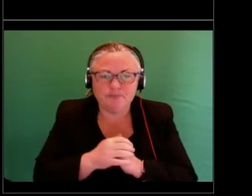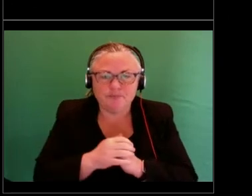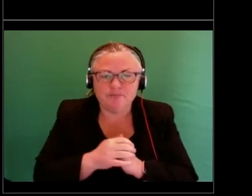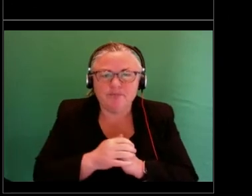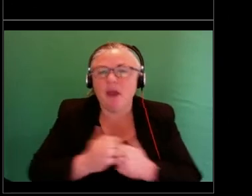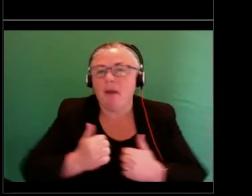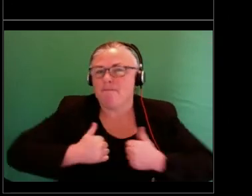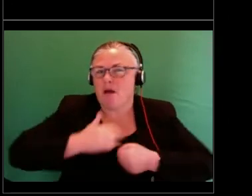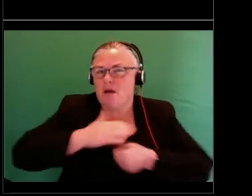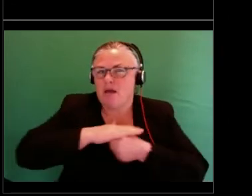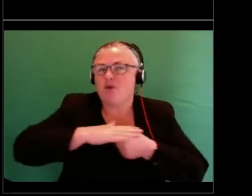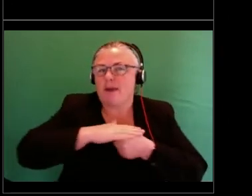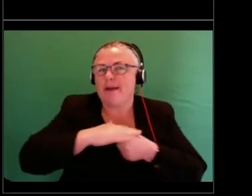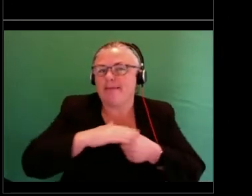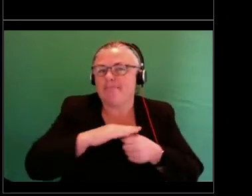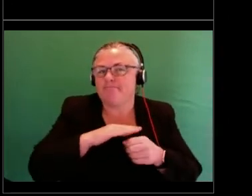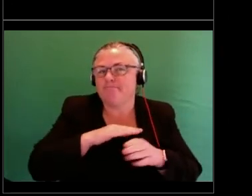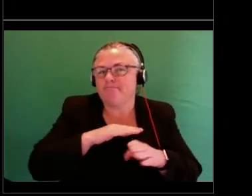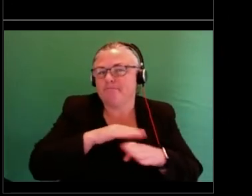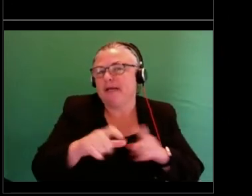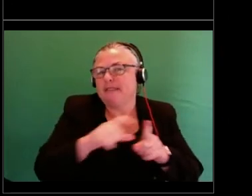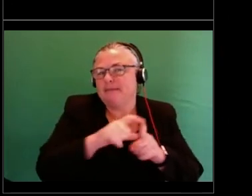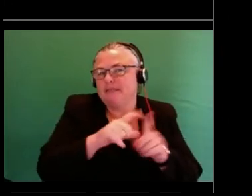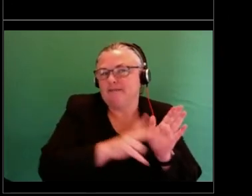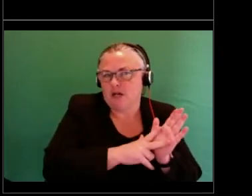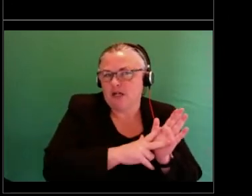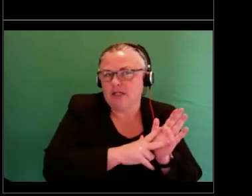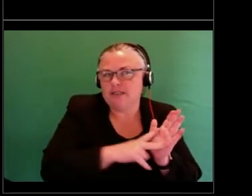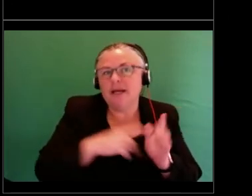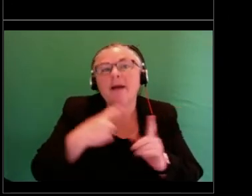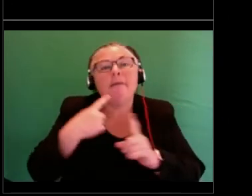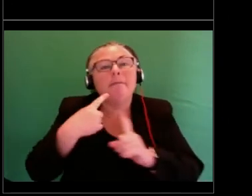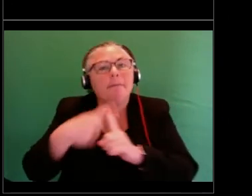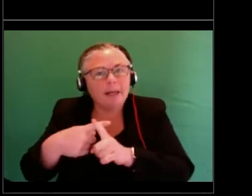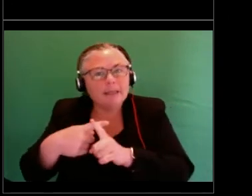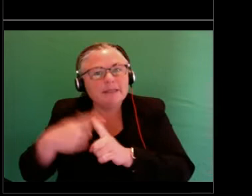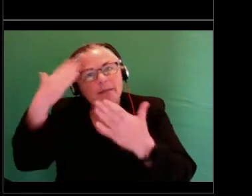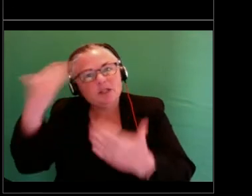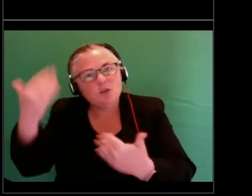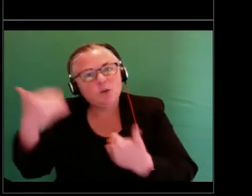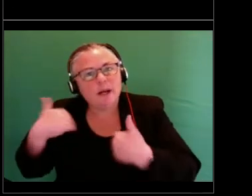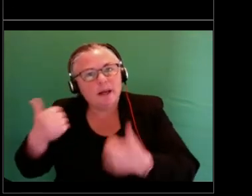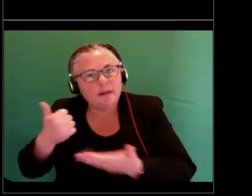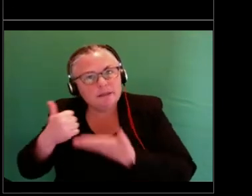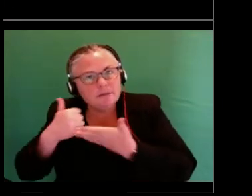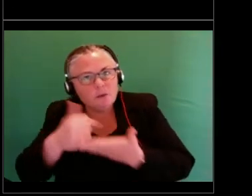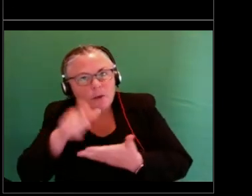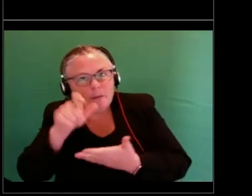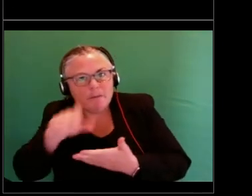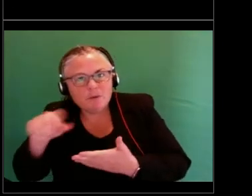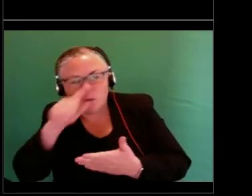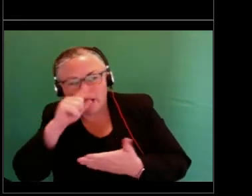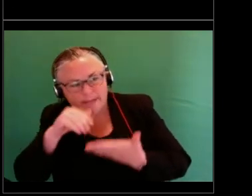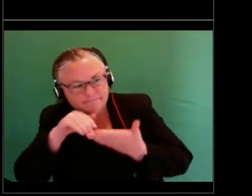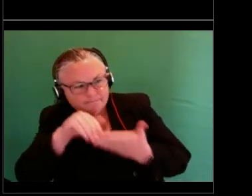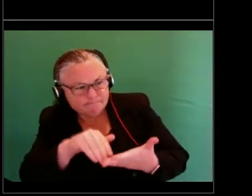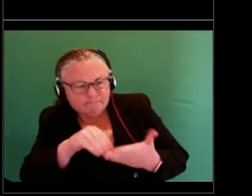I don't believe we have this loaded in the system. A health worker in Townsville noticed their client is very distressed about a family issue